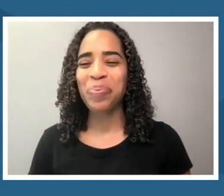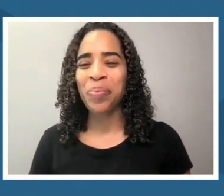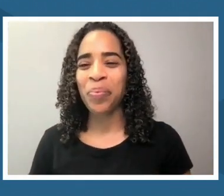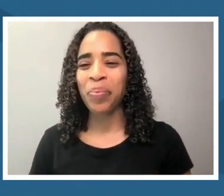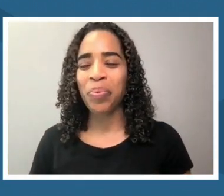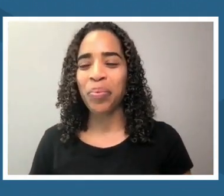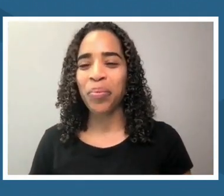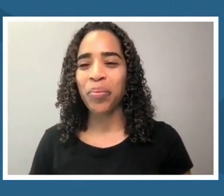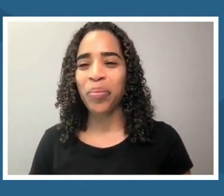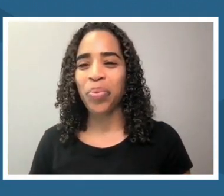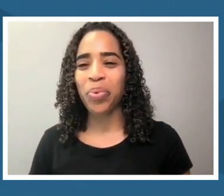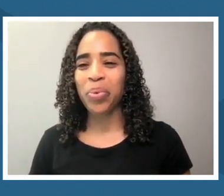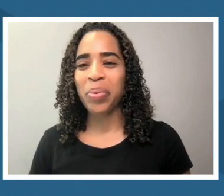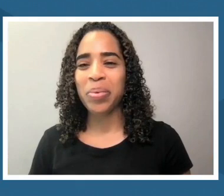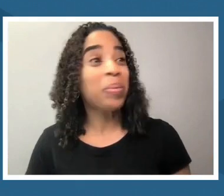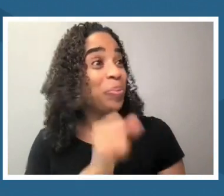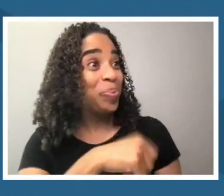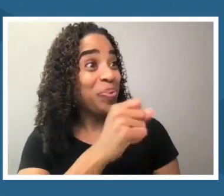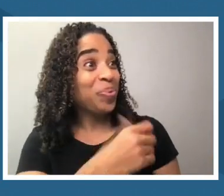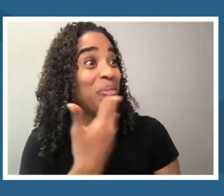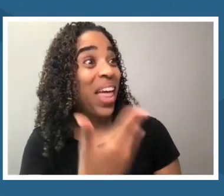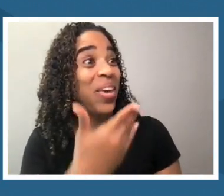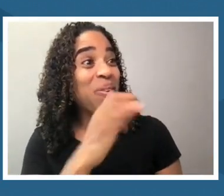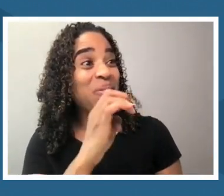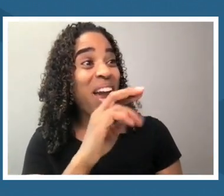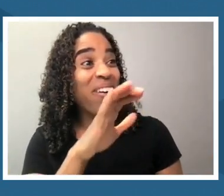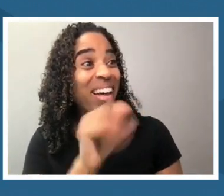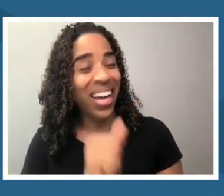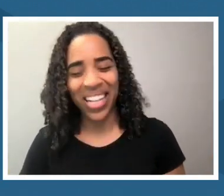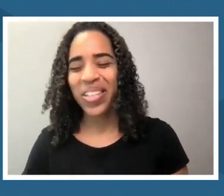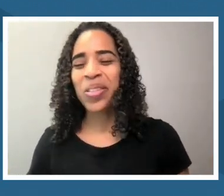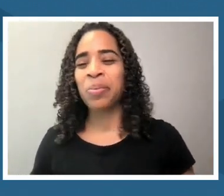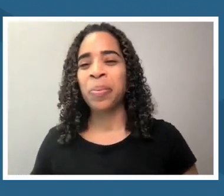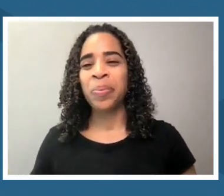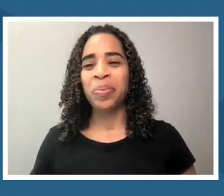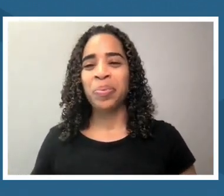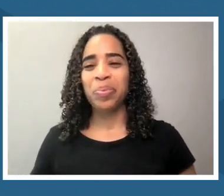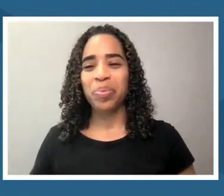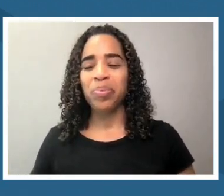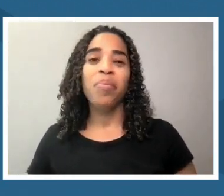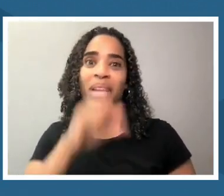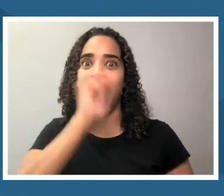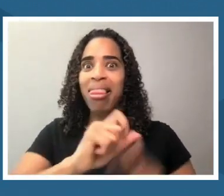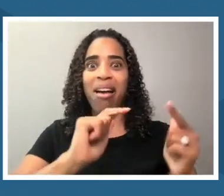uh yeah thank you erica and uh thank you so much for this back and forth i mean